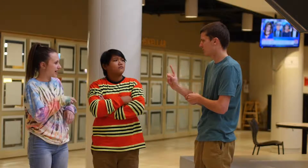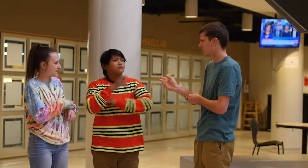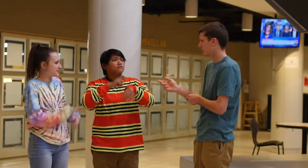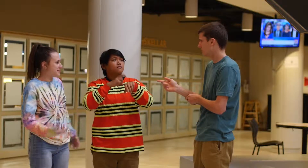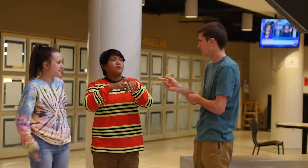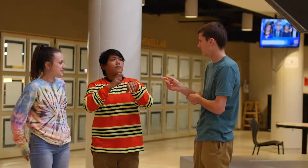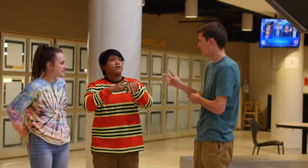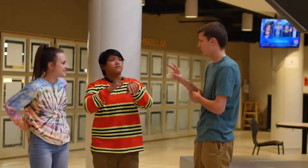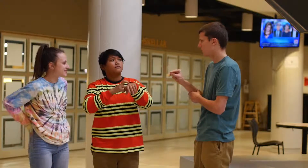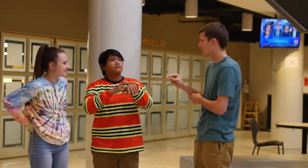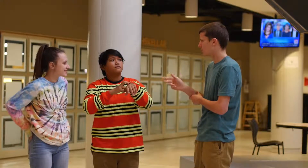Ireland. No.